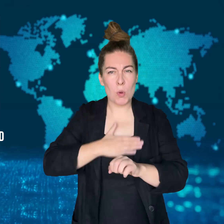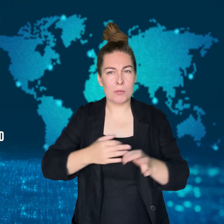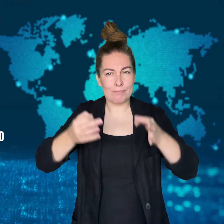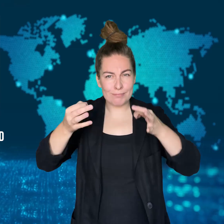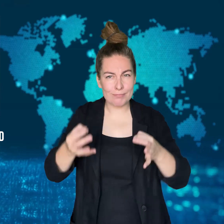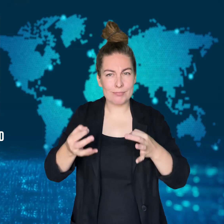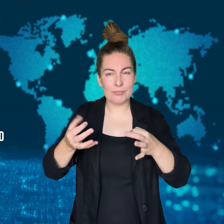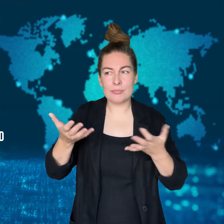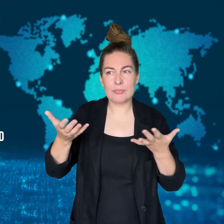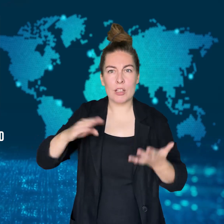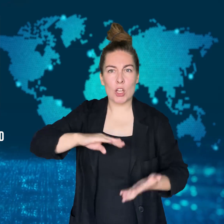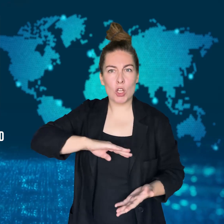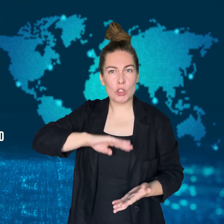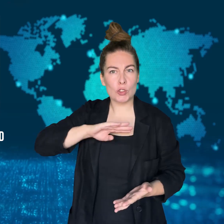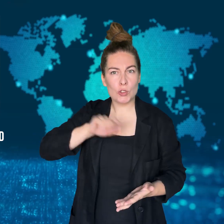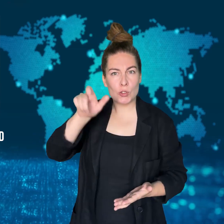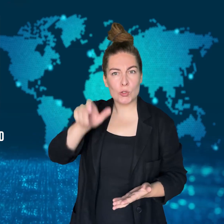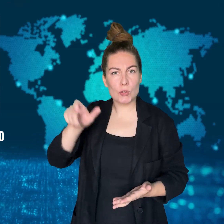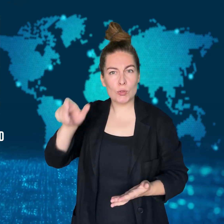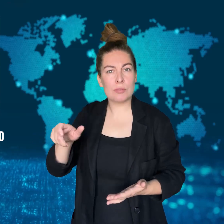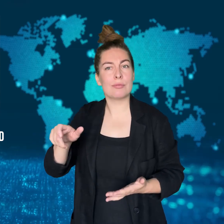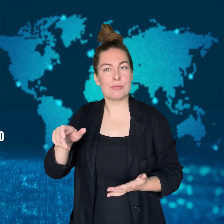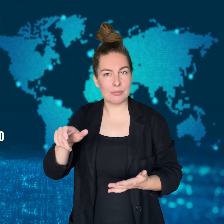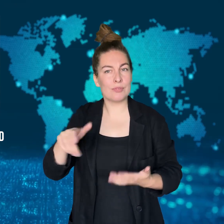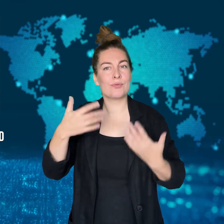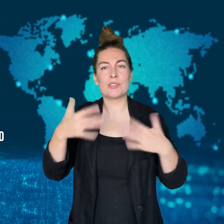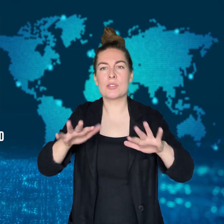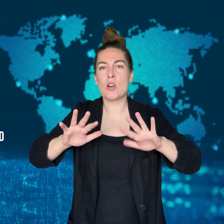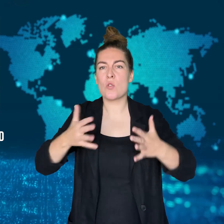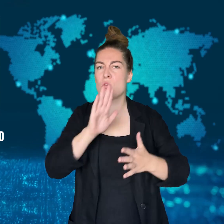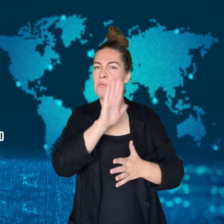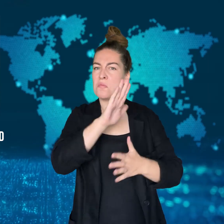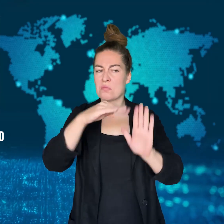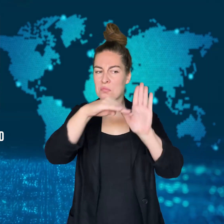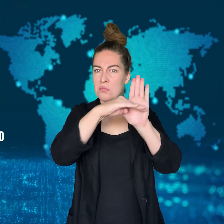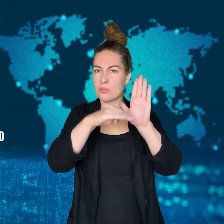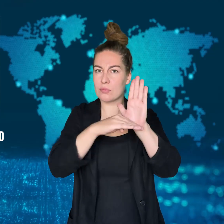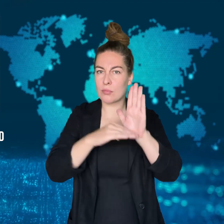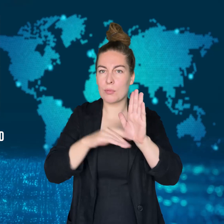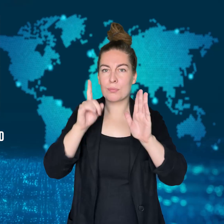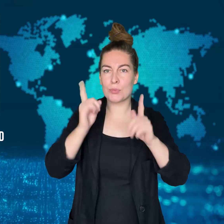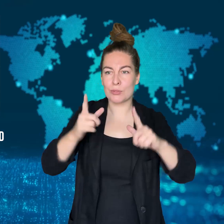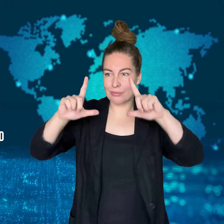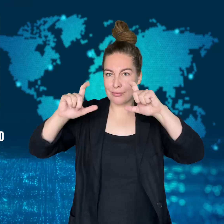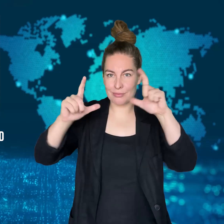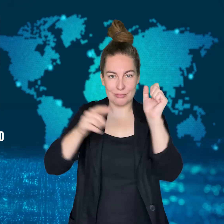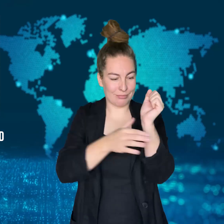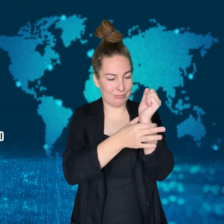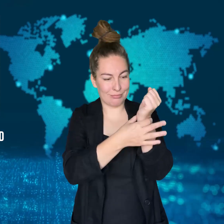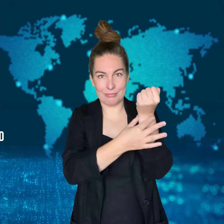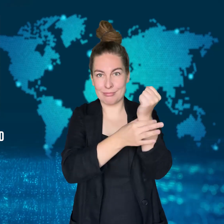Authorities used a wrist X-ray to determine their ages,